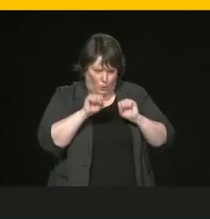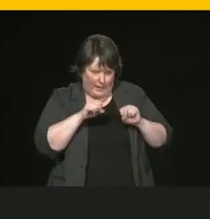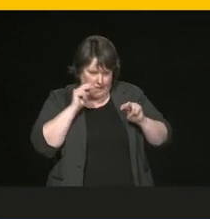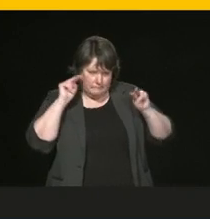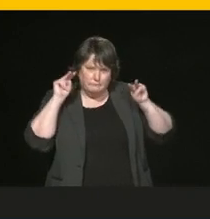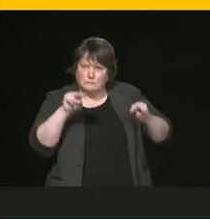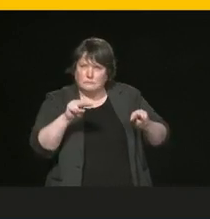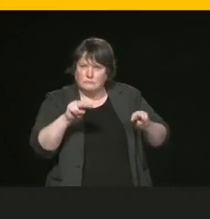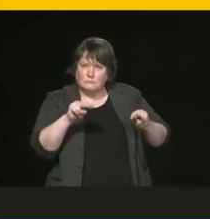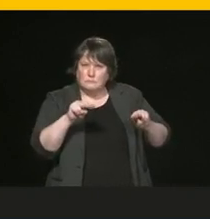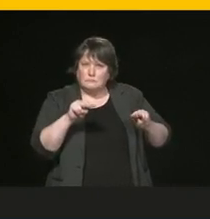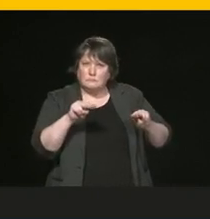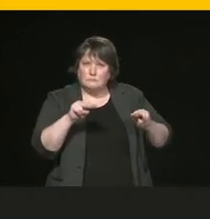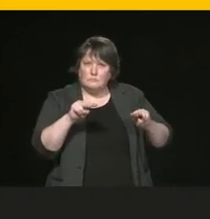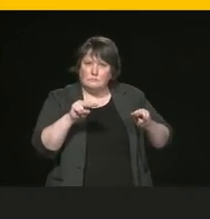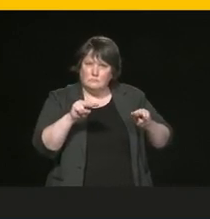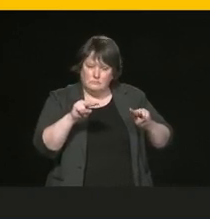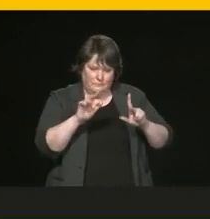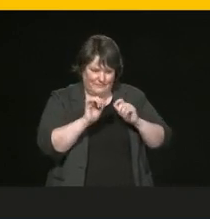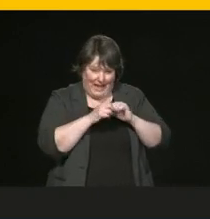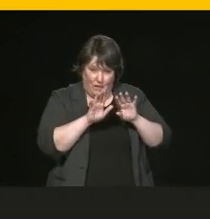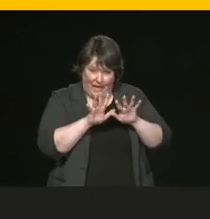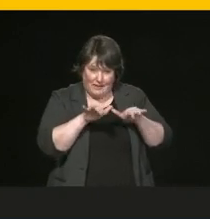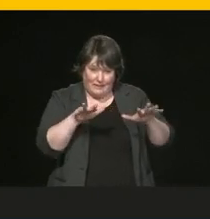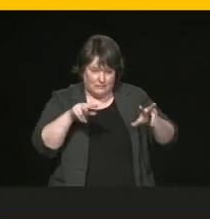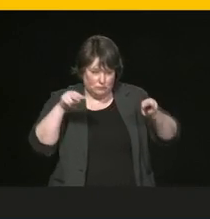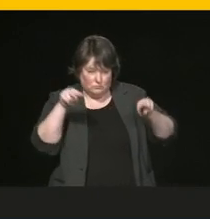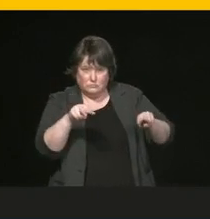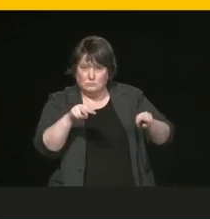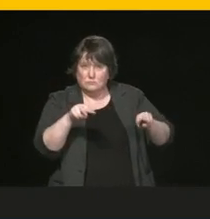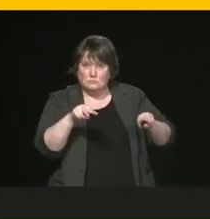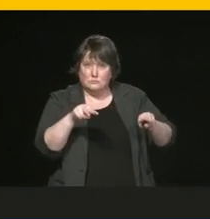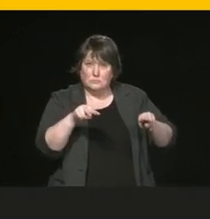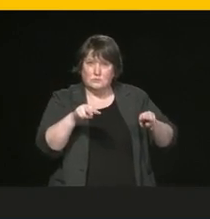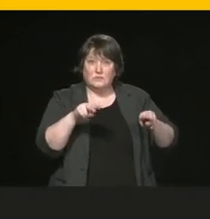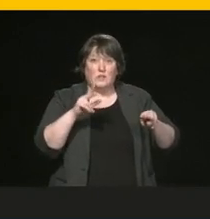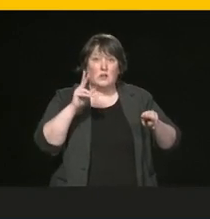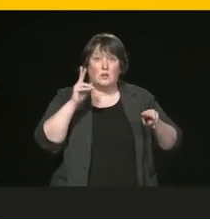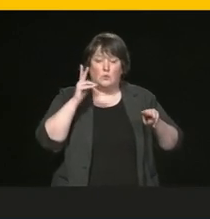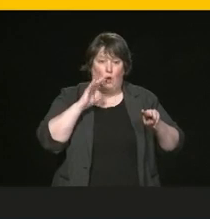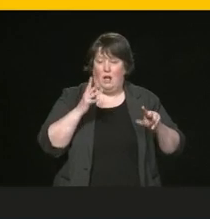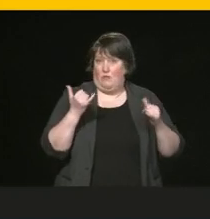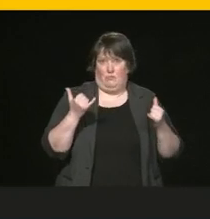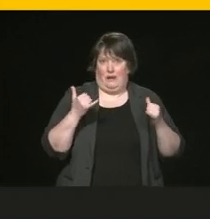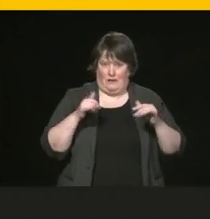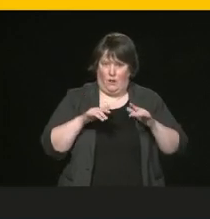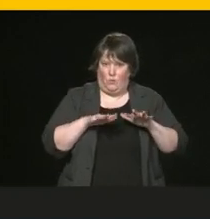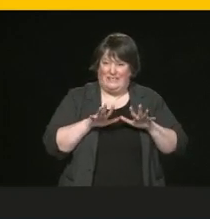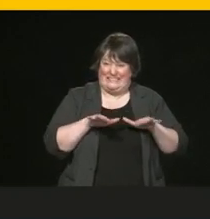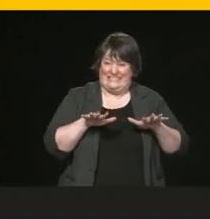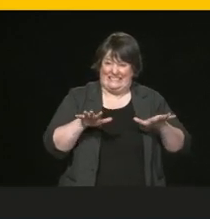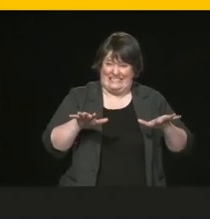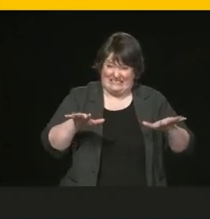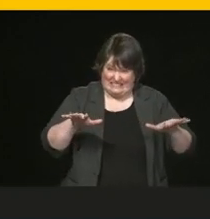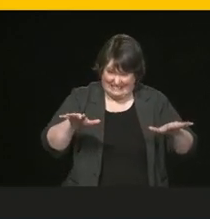TOOLS IN ORDER TO BE EXTREMELY VIGILANT.